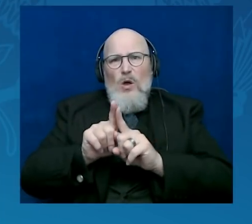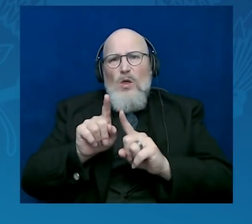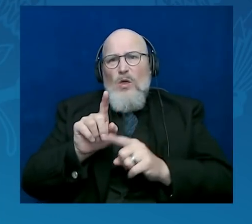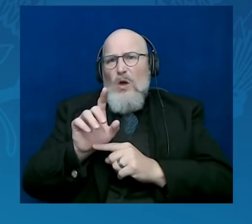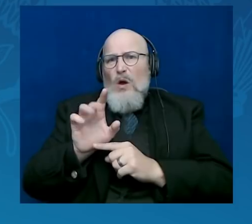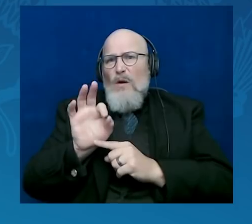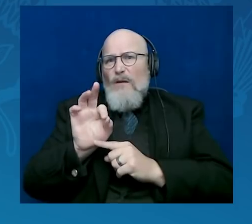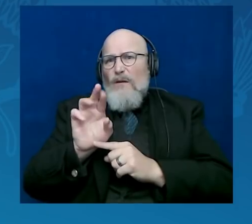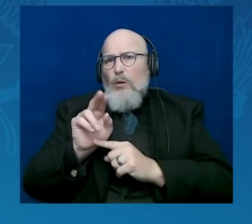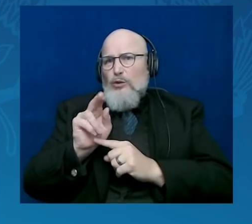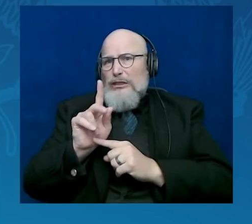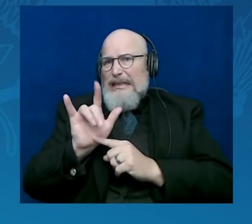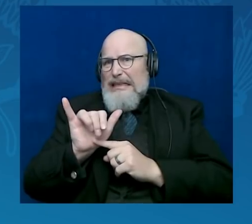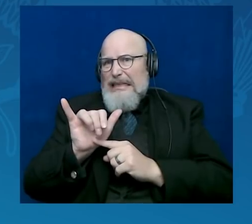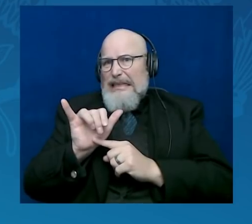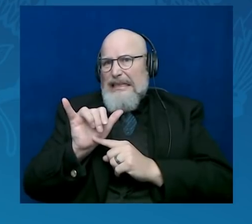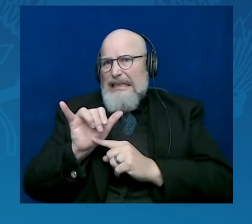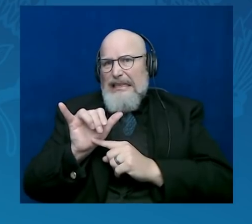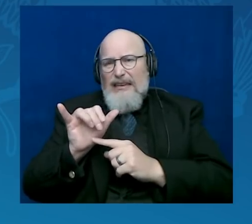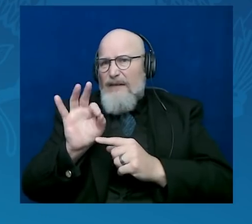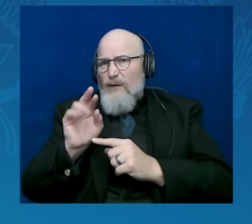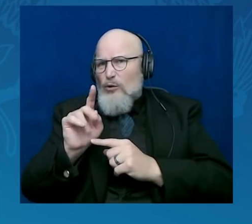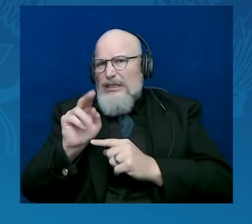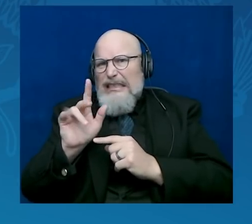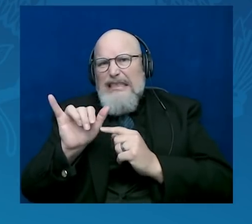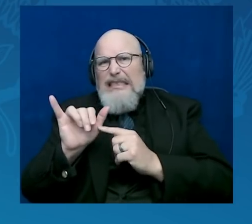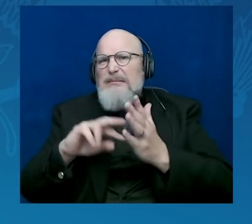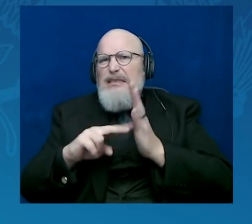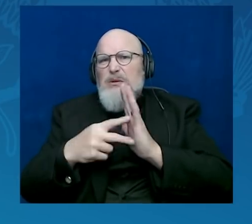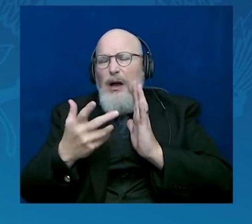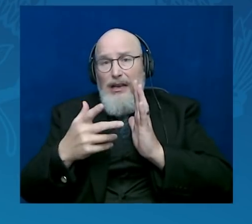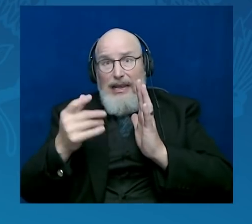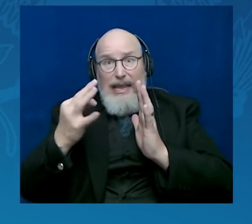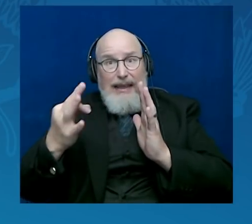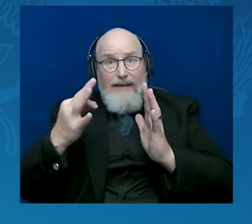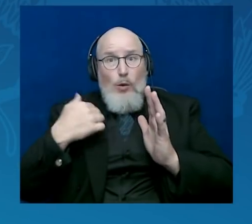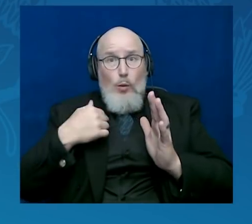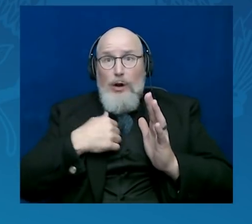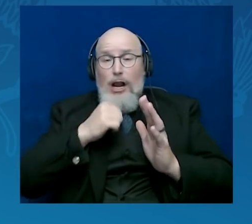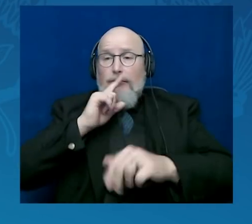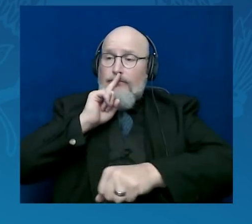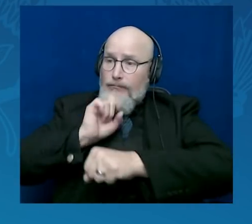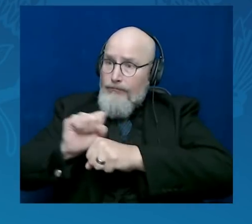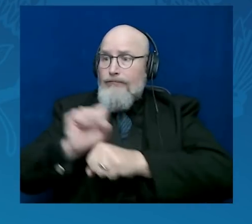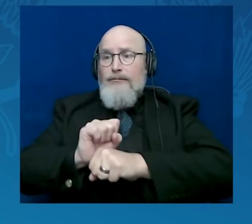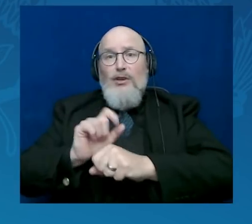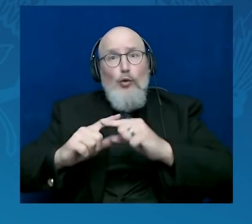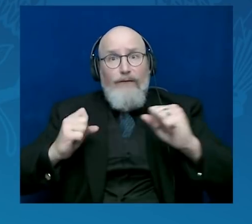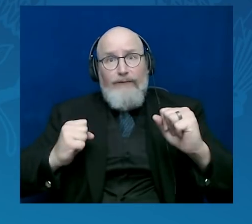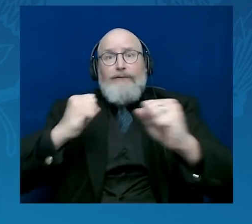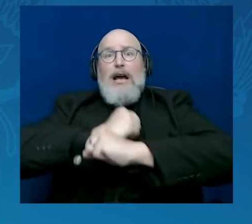if we don't fight for the principles, then they can fade. And so, that, again,